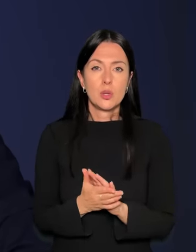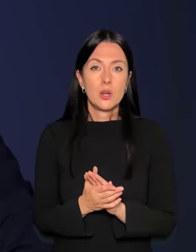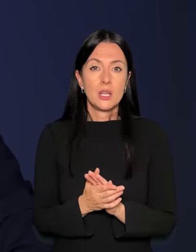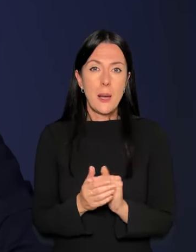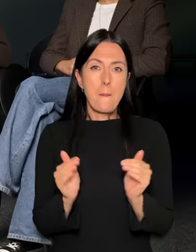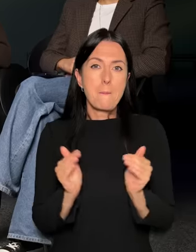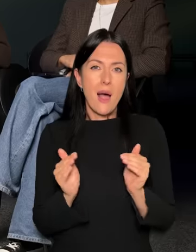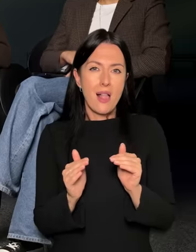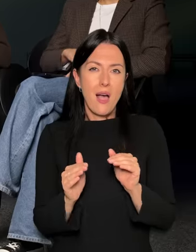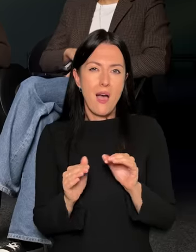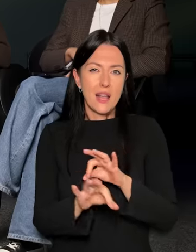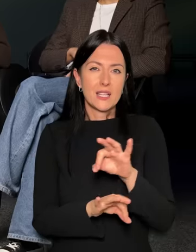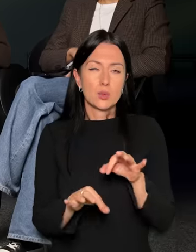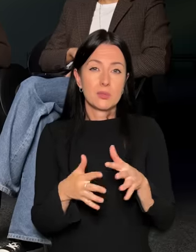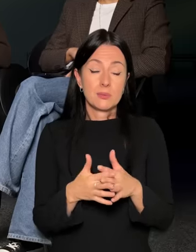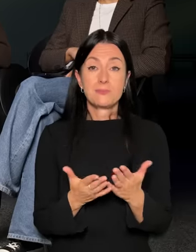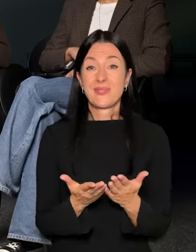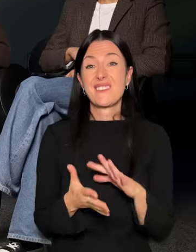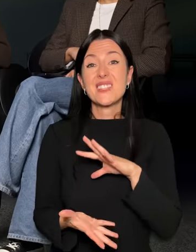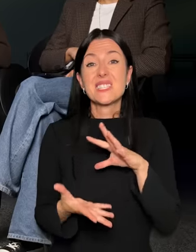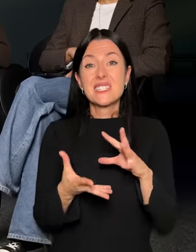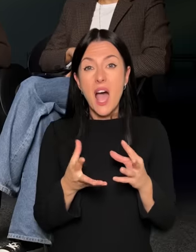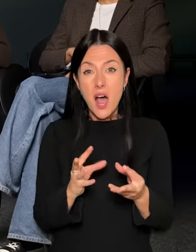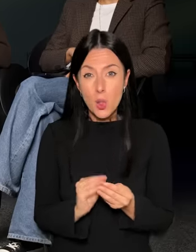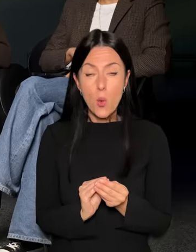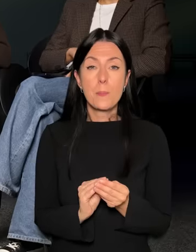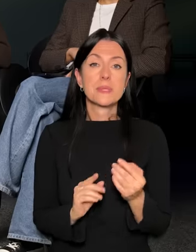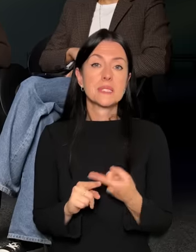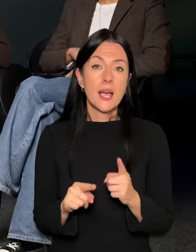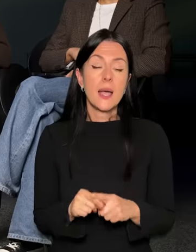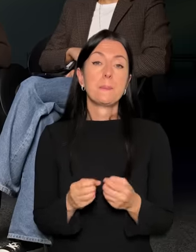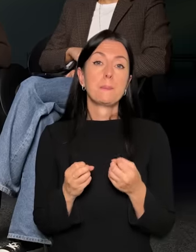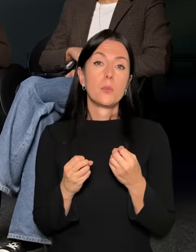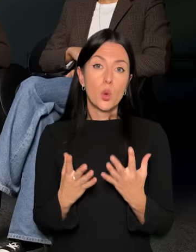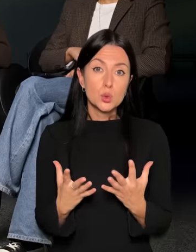for your citizens. Well, in general, it's just a paradox.